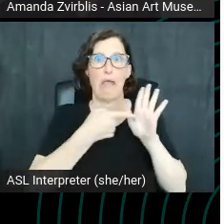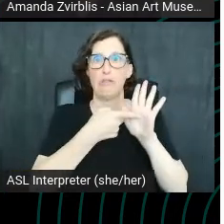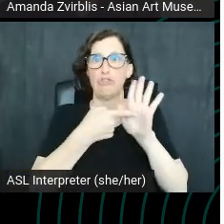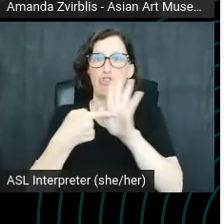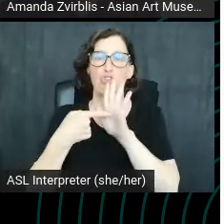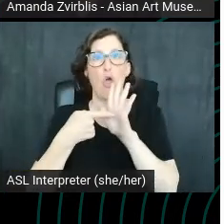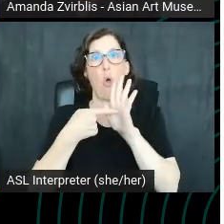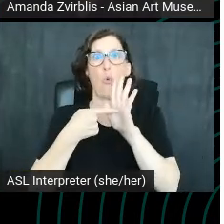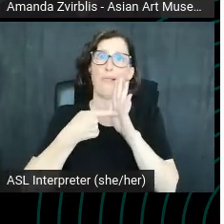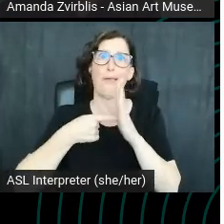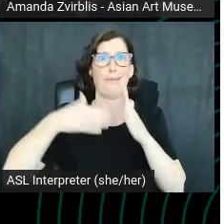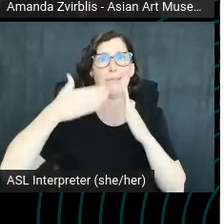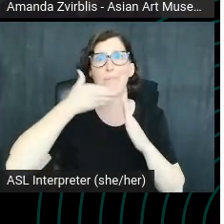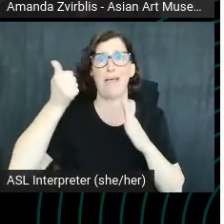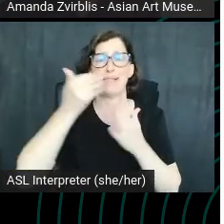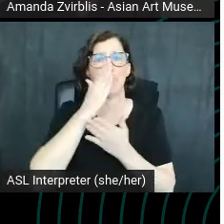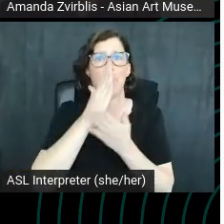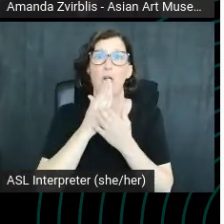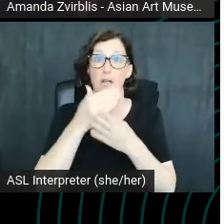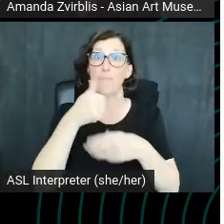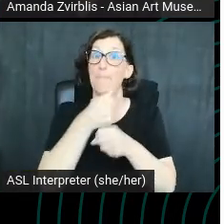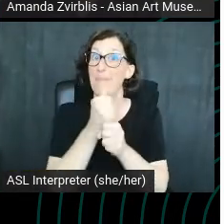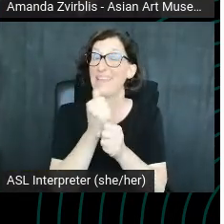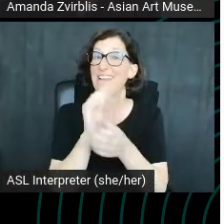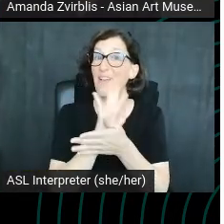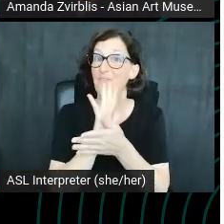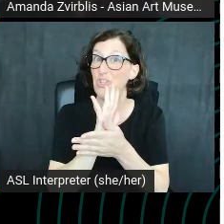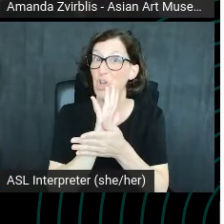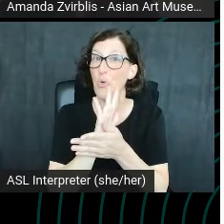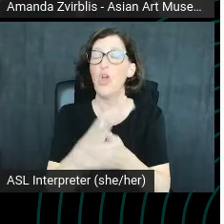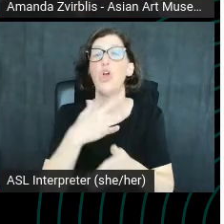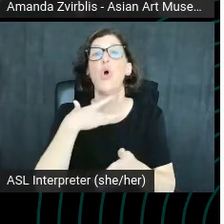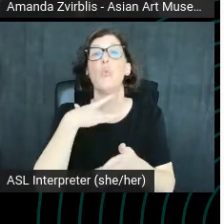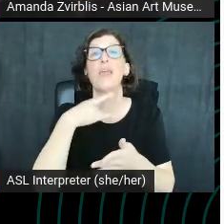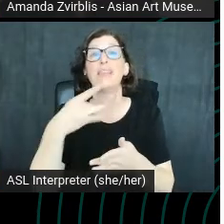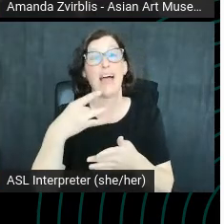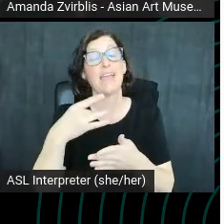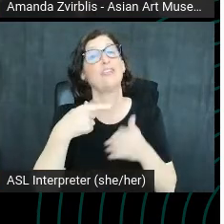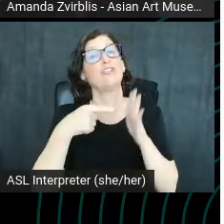We like making videos that share the curator's favorite pieces in an exhibition.